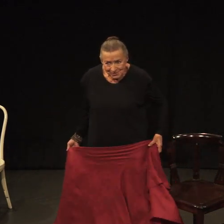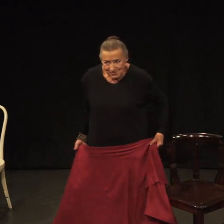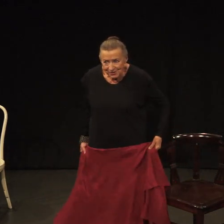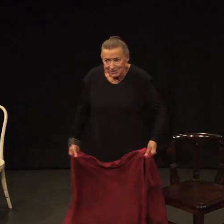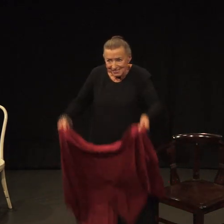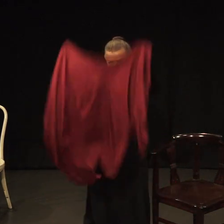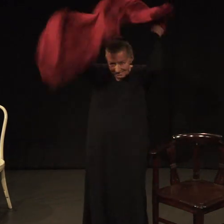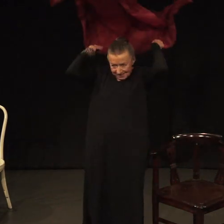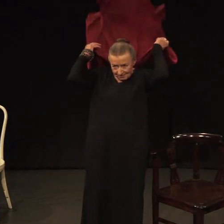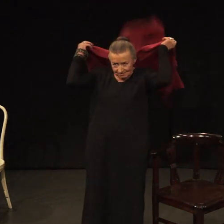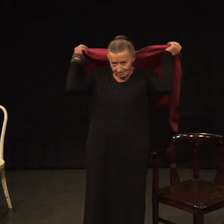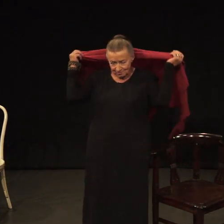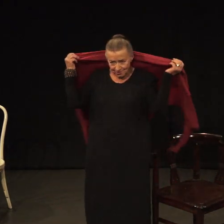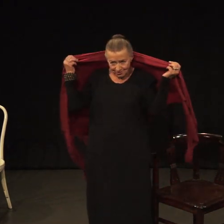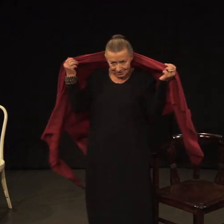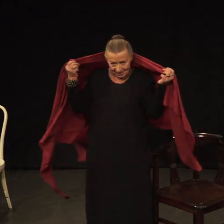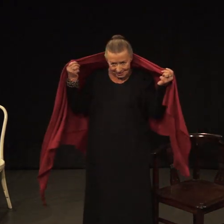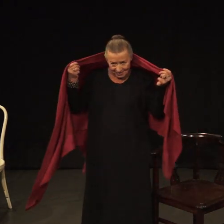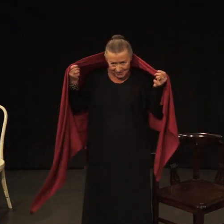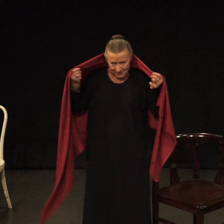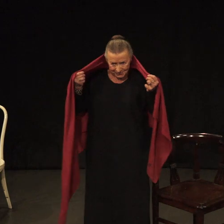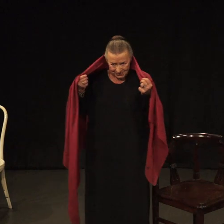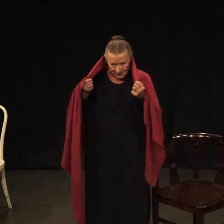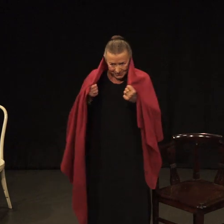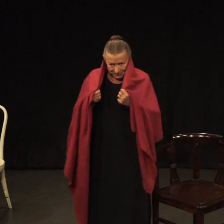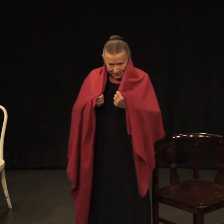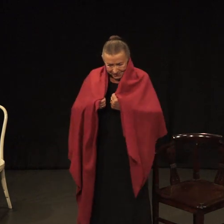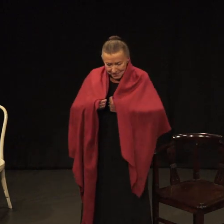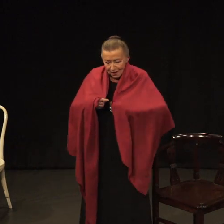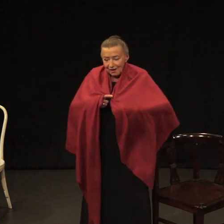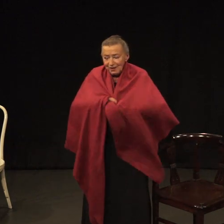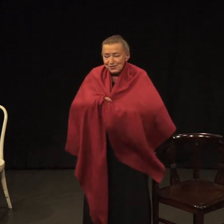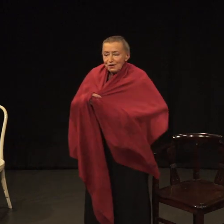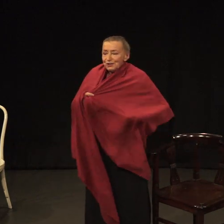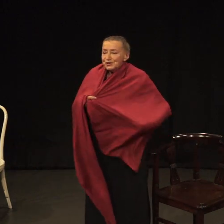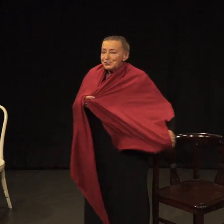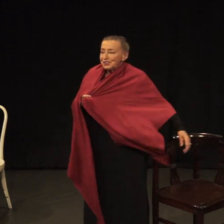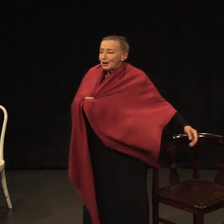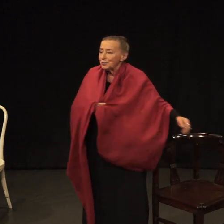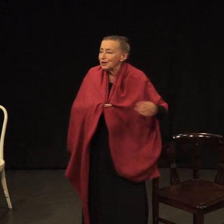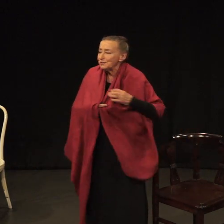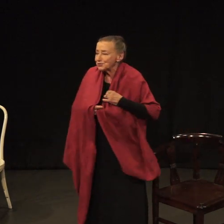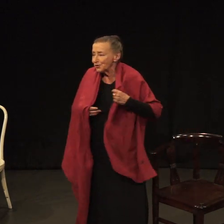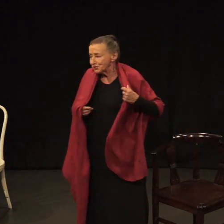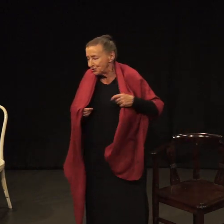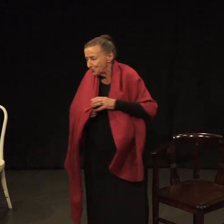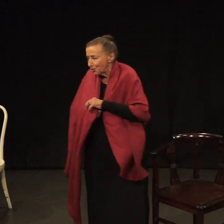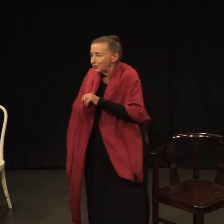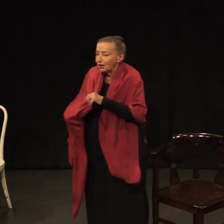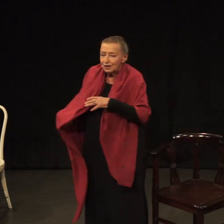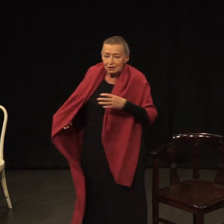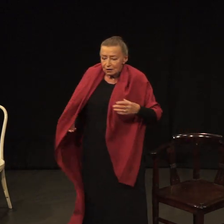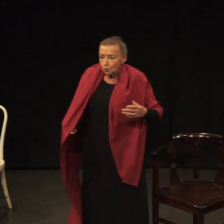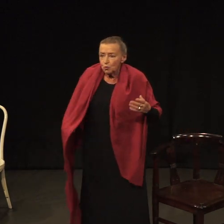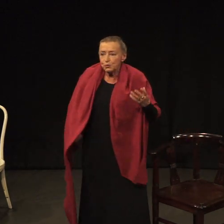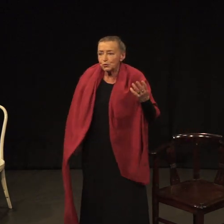youthful, prepossessing. Her sudden coming, her figure, way of dressing,